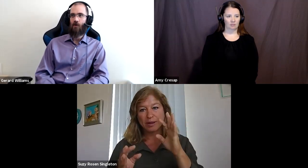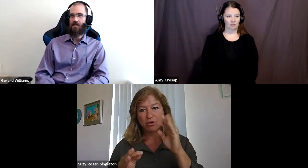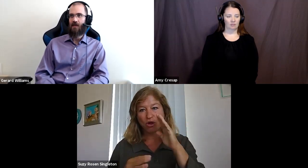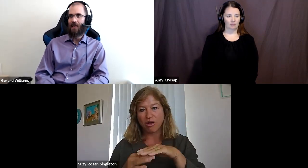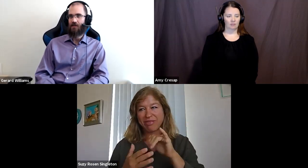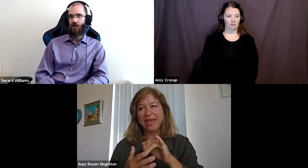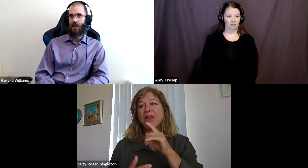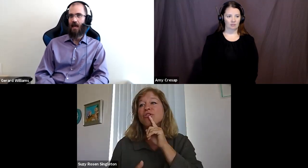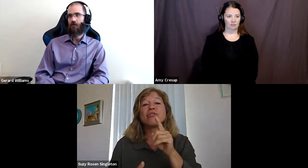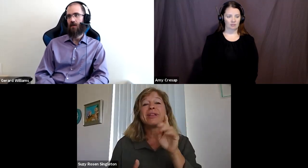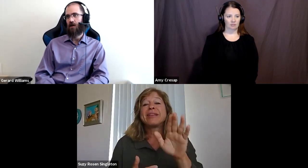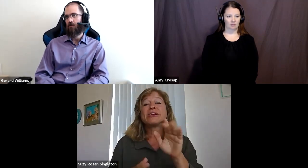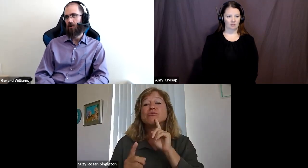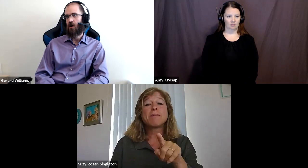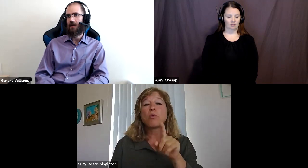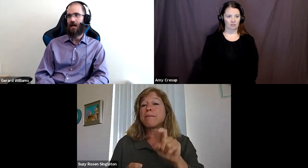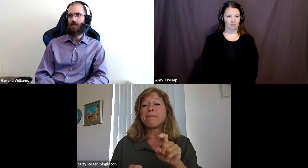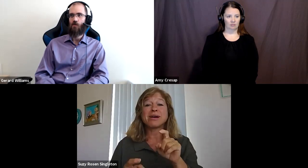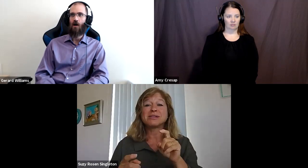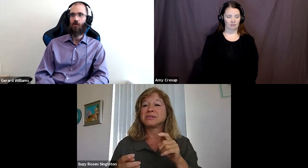We want to thank HLAA for their input on that as well.